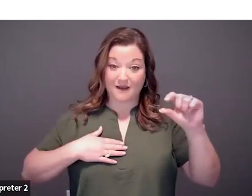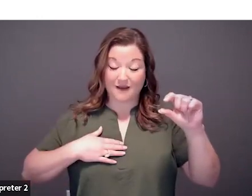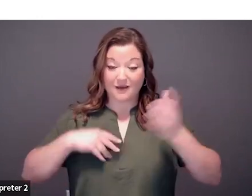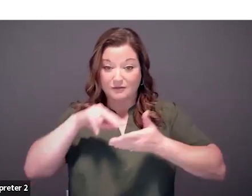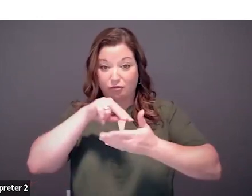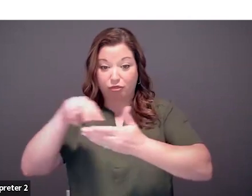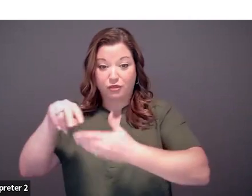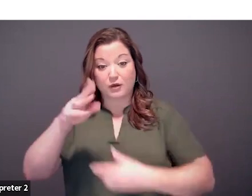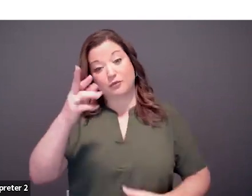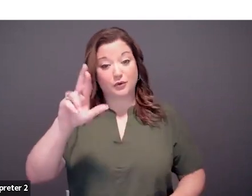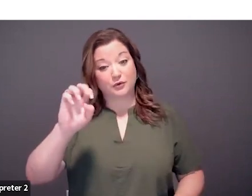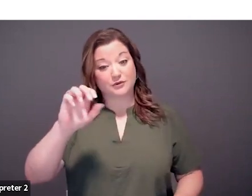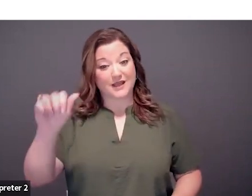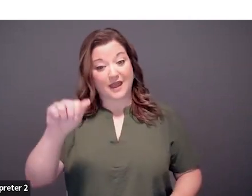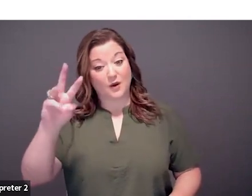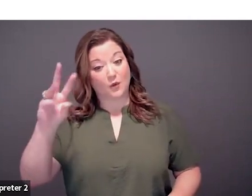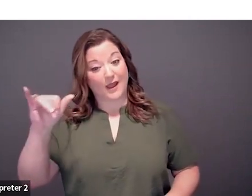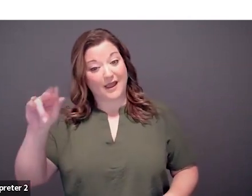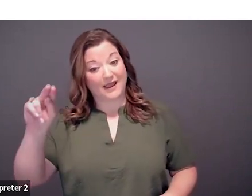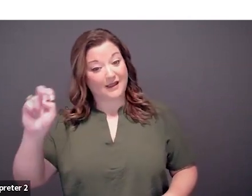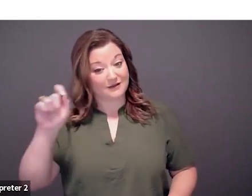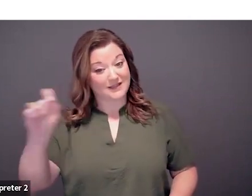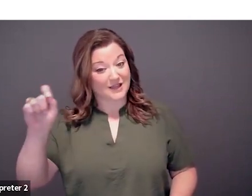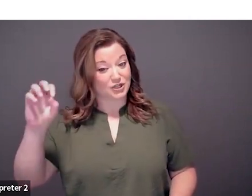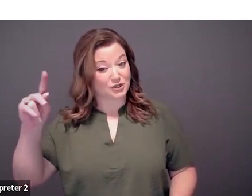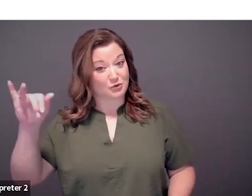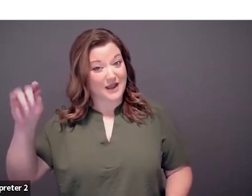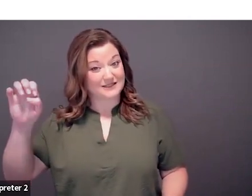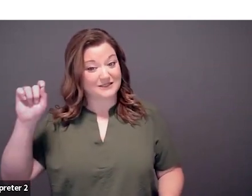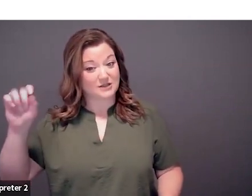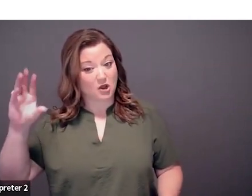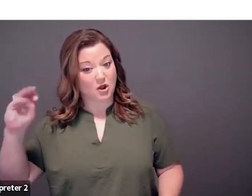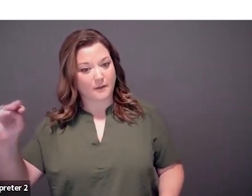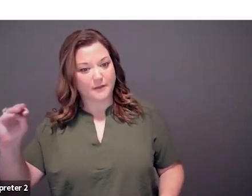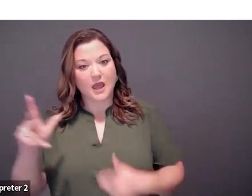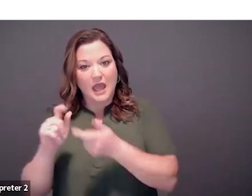bruce@wayne-enterprises.com edit text with autofill menu.